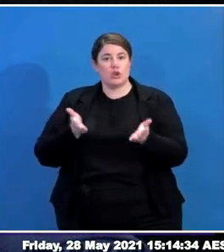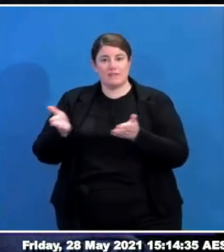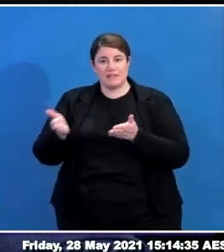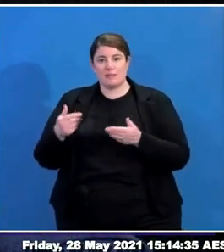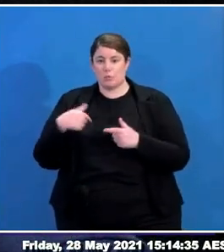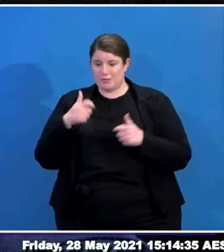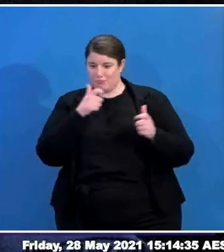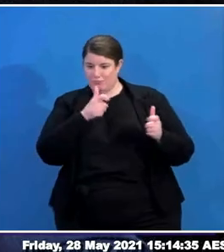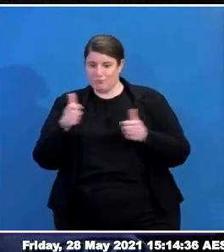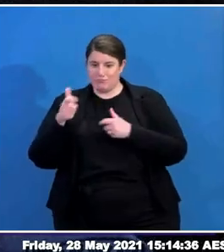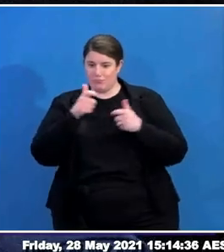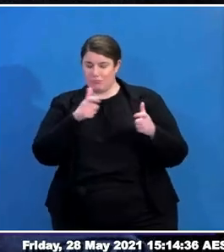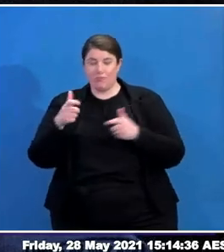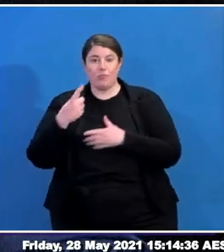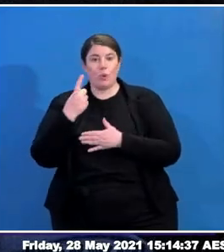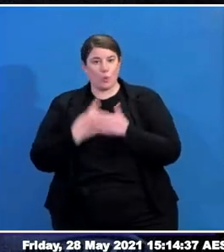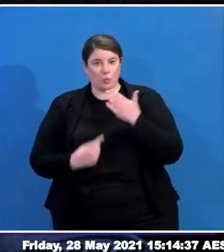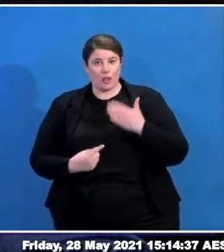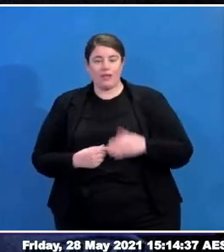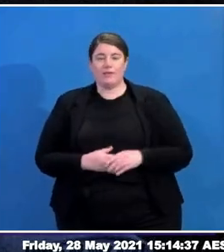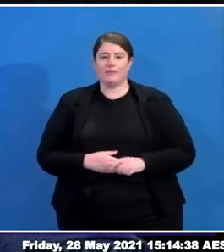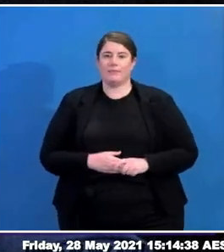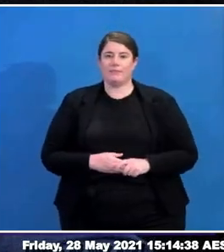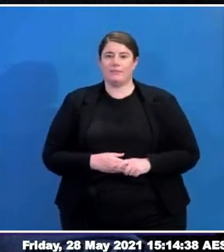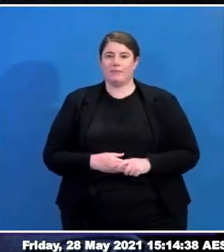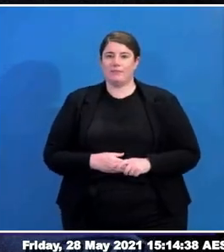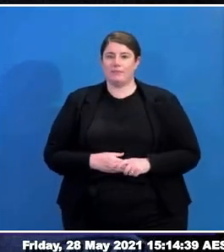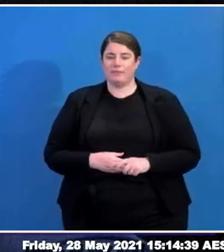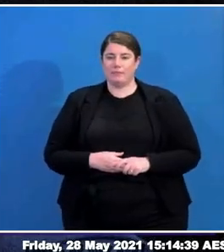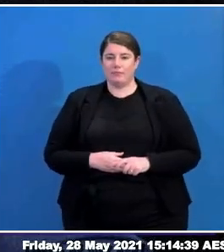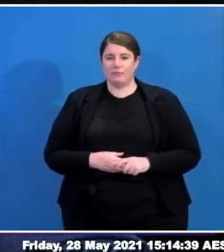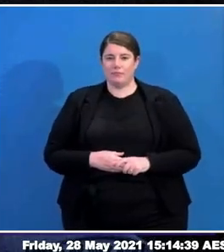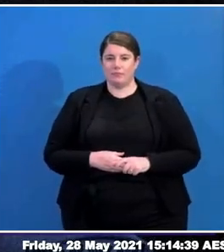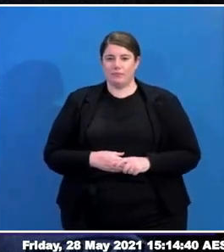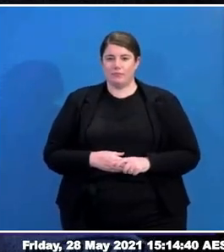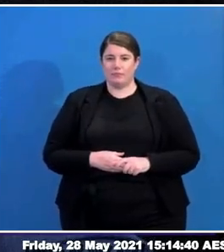So in circumstances obviously, in any of these circumstances, we are